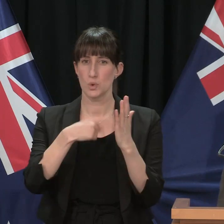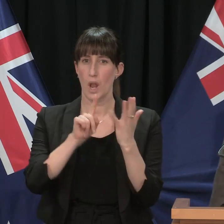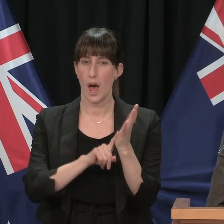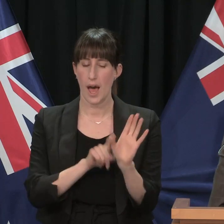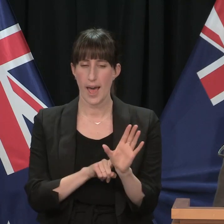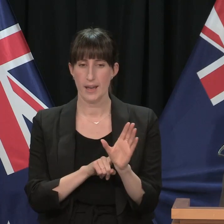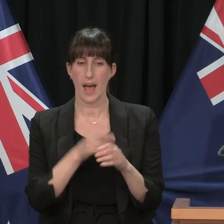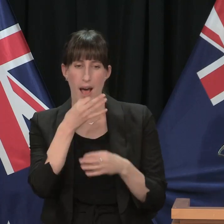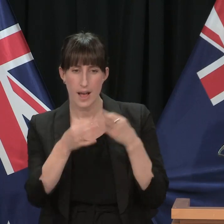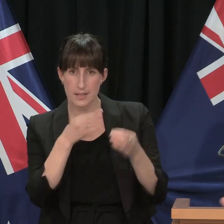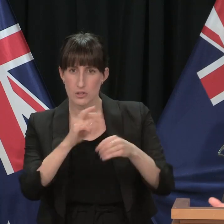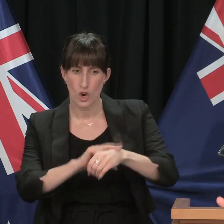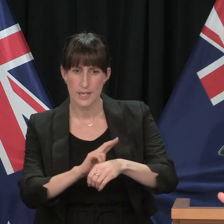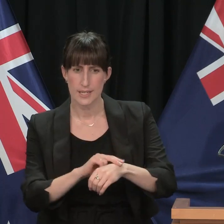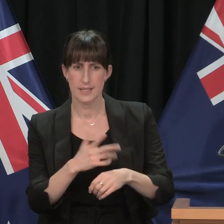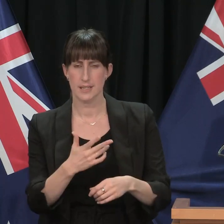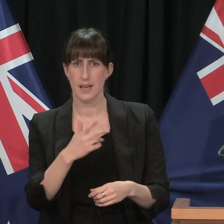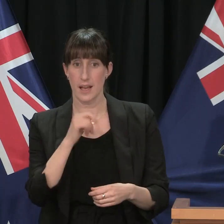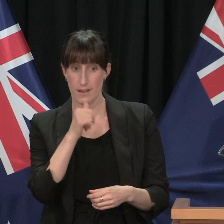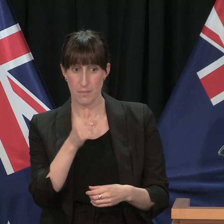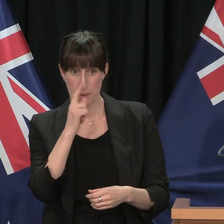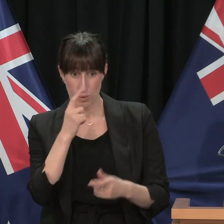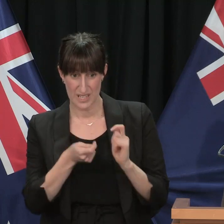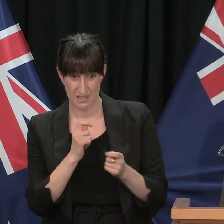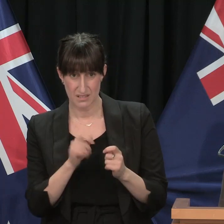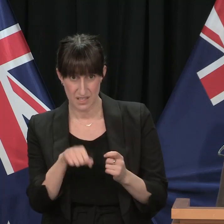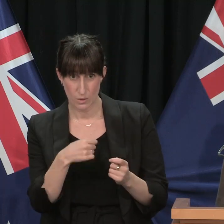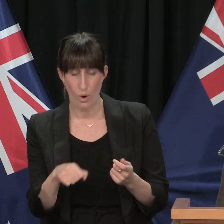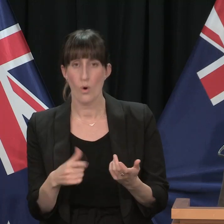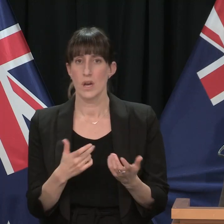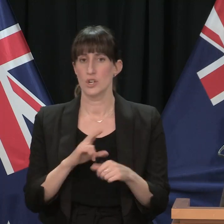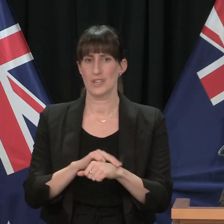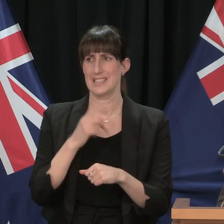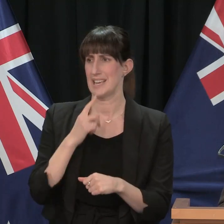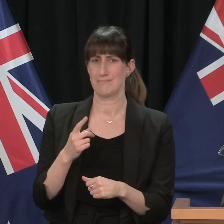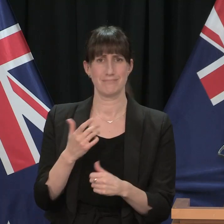done of 800 New Zealanders in late July and around